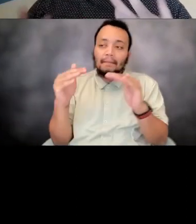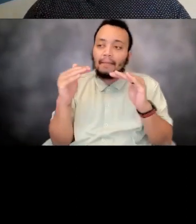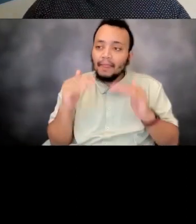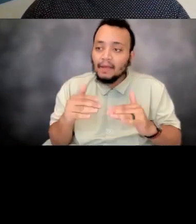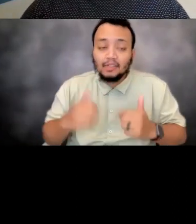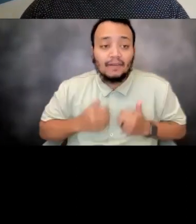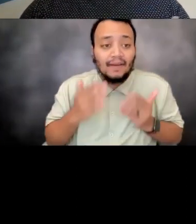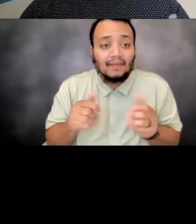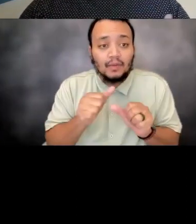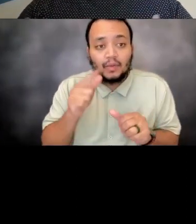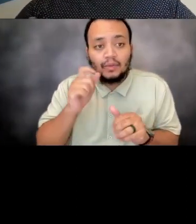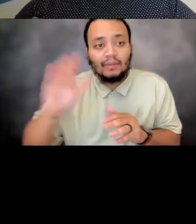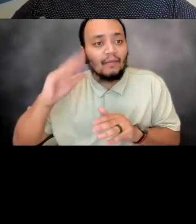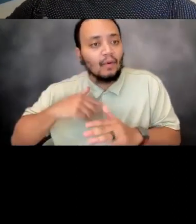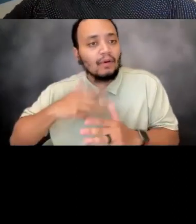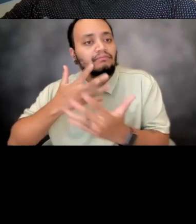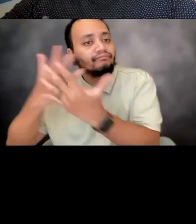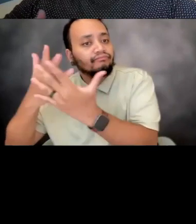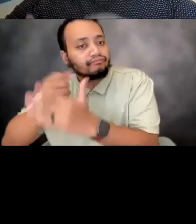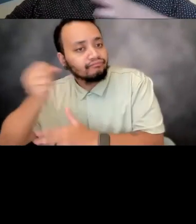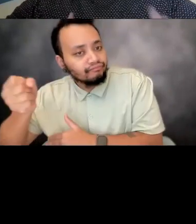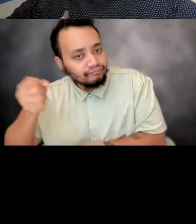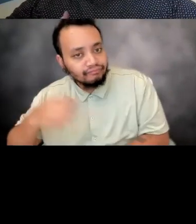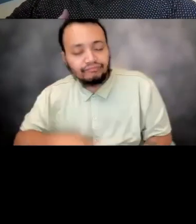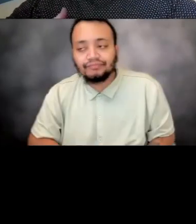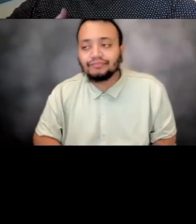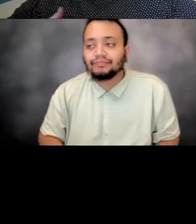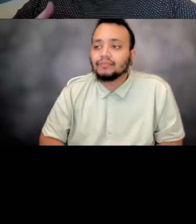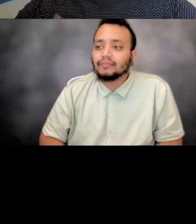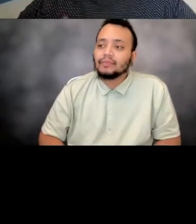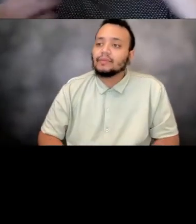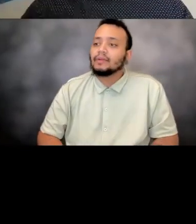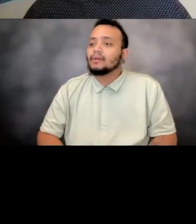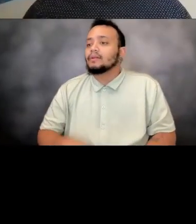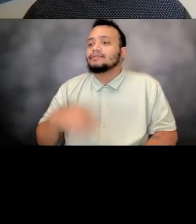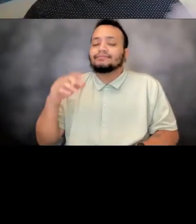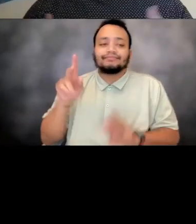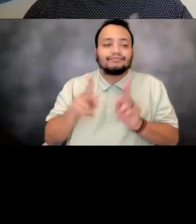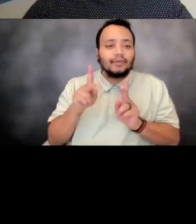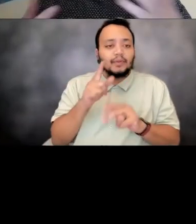and folks who are, have experienced hate crime or are loved ones,